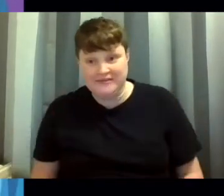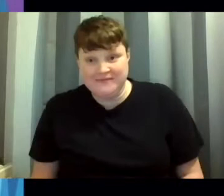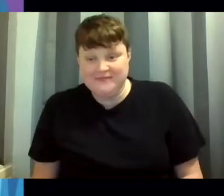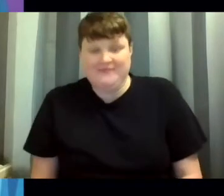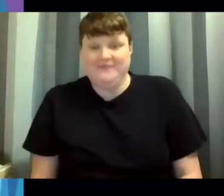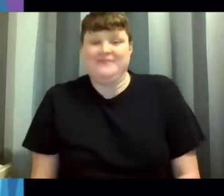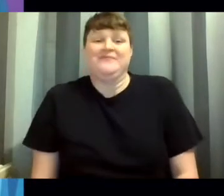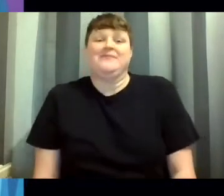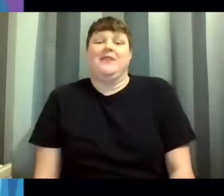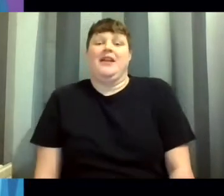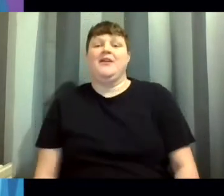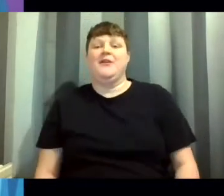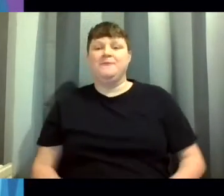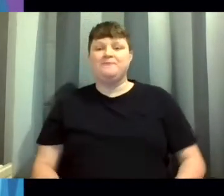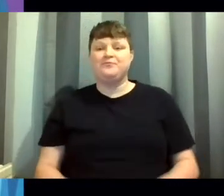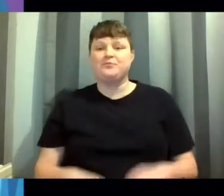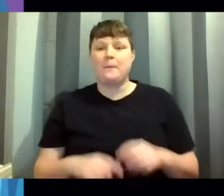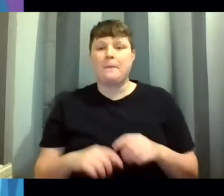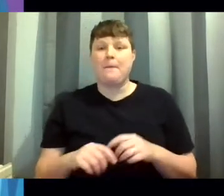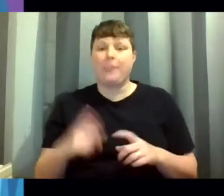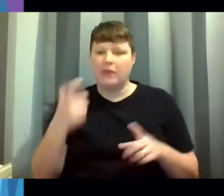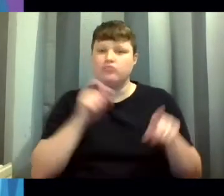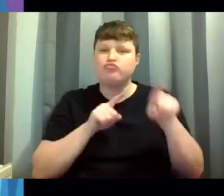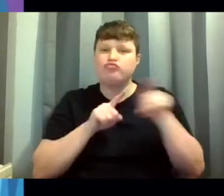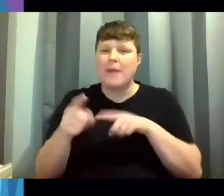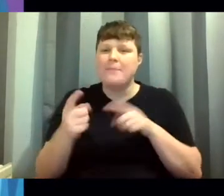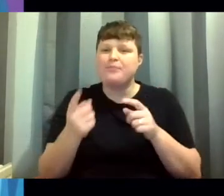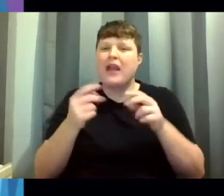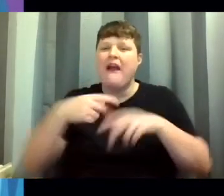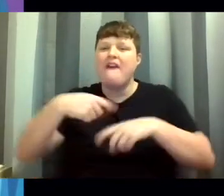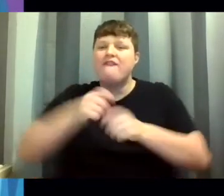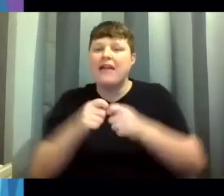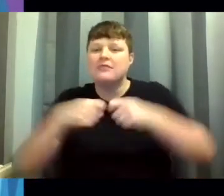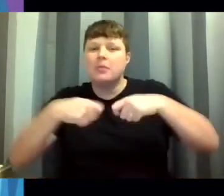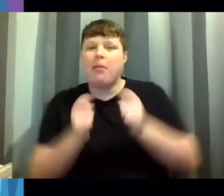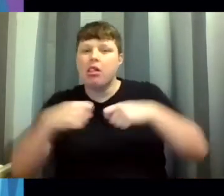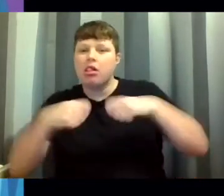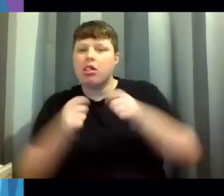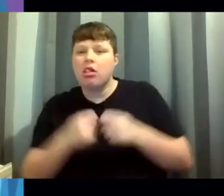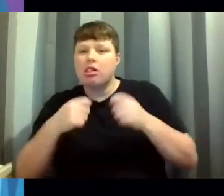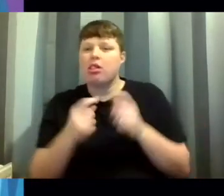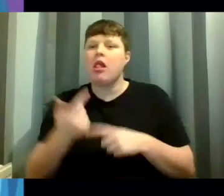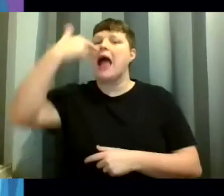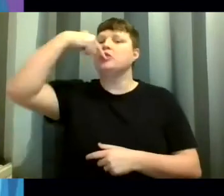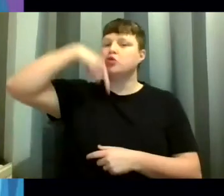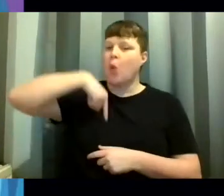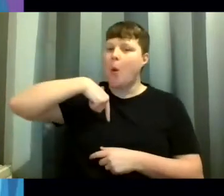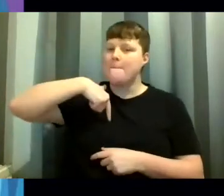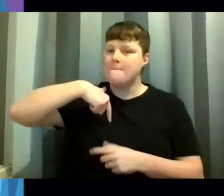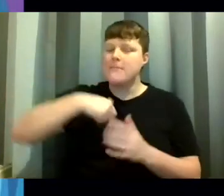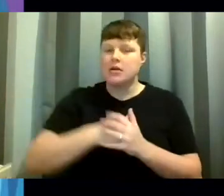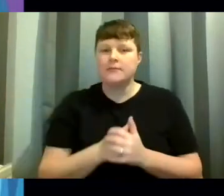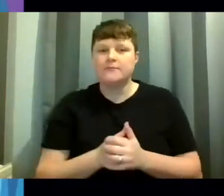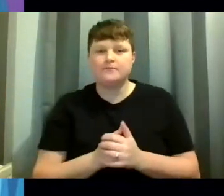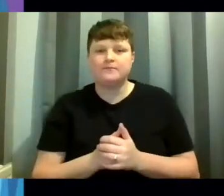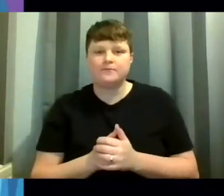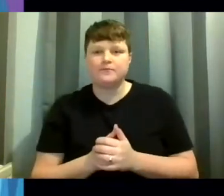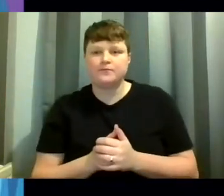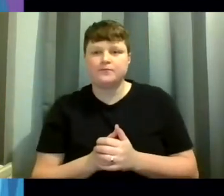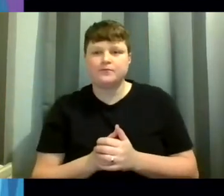We started to develop flexible endoscopes around 1911 and we started to have flexible endoscopies